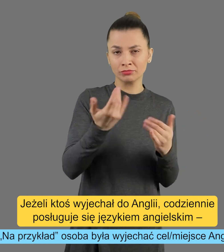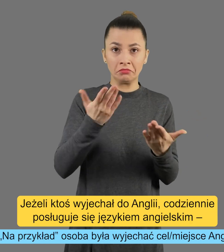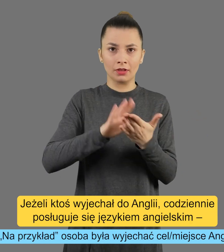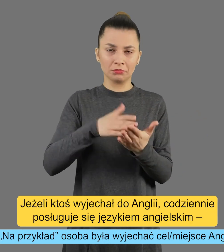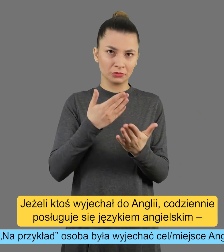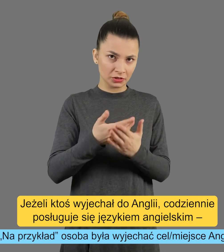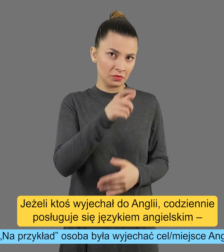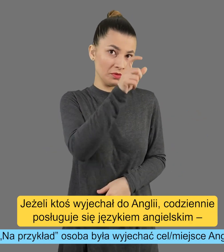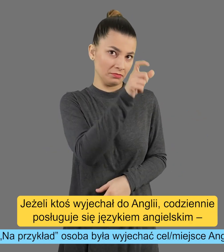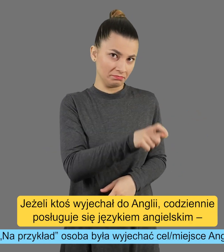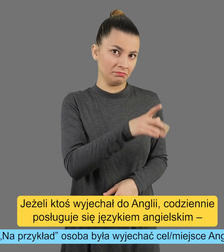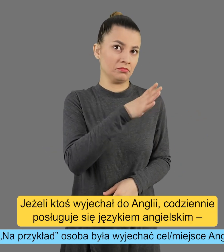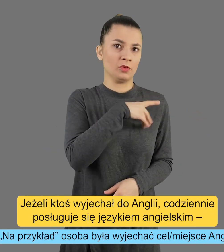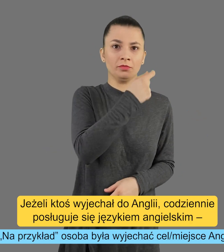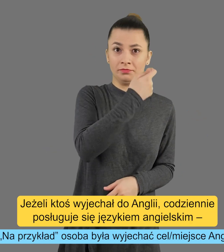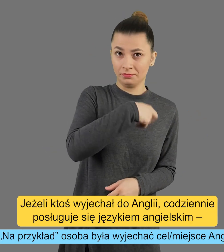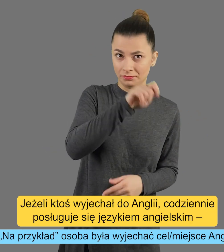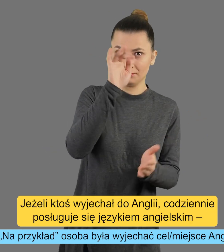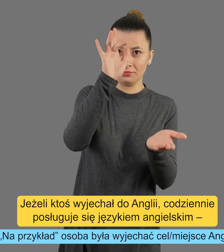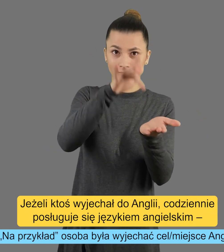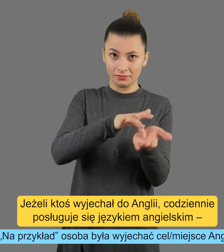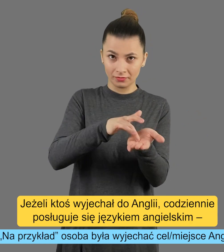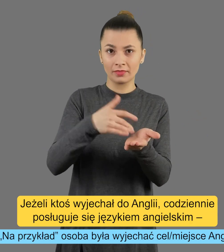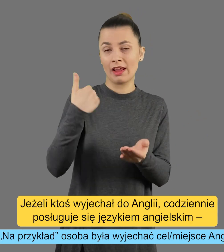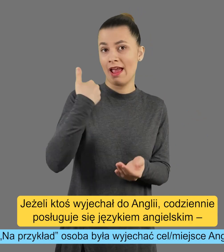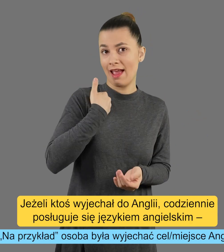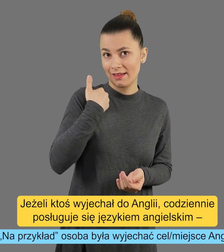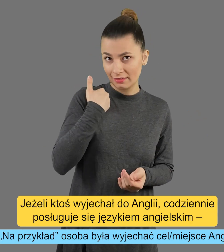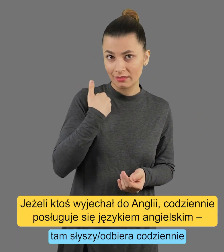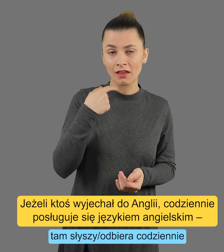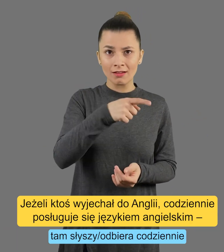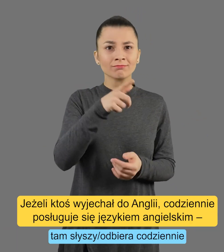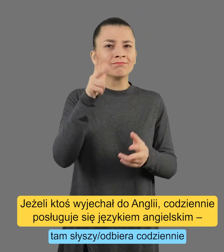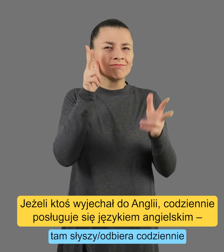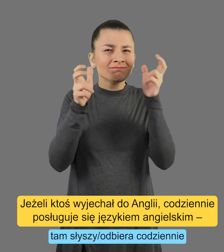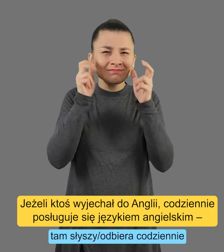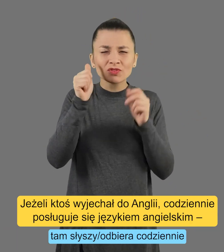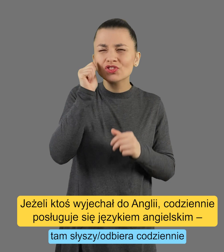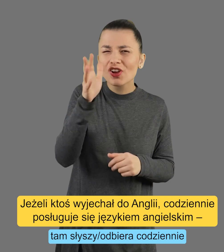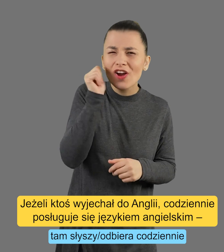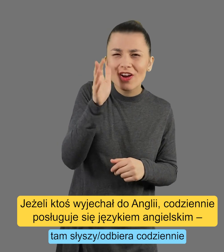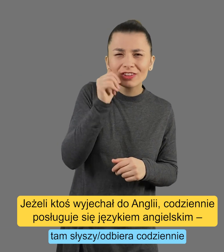If someone has gone to England, uses English every day -